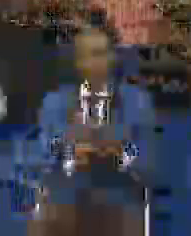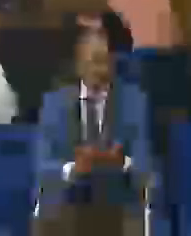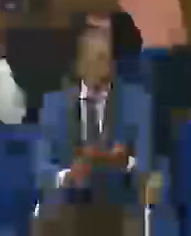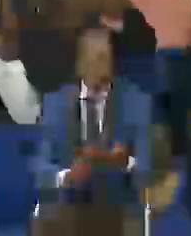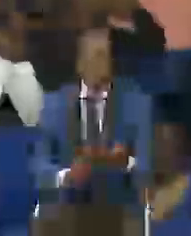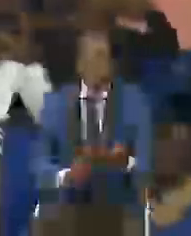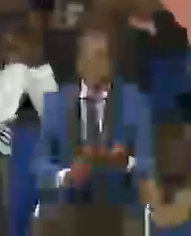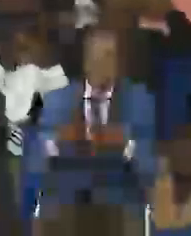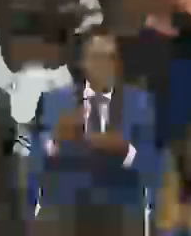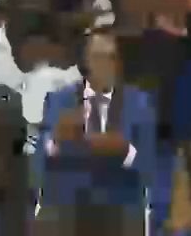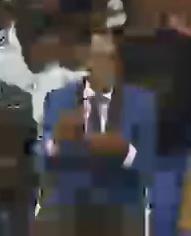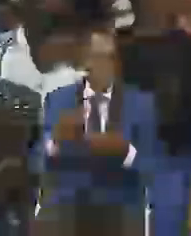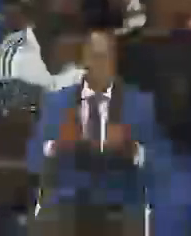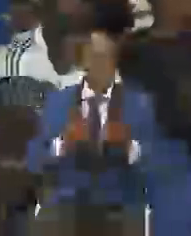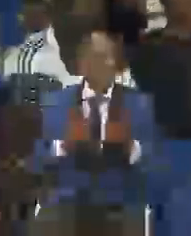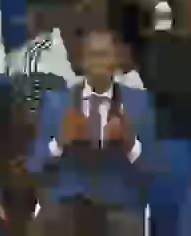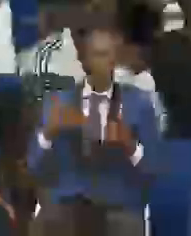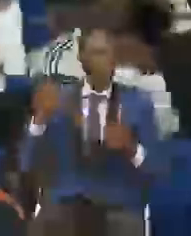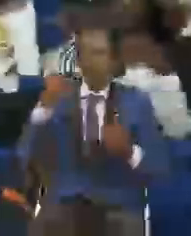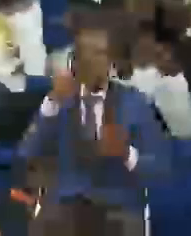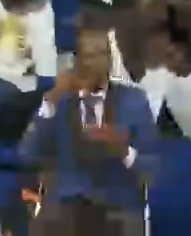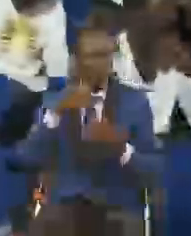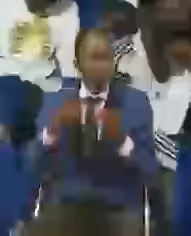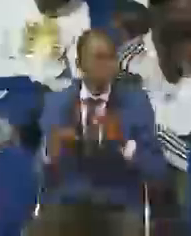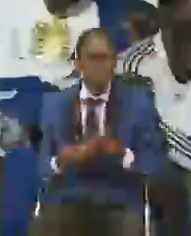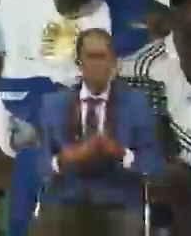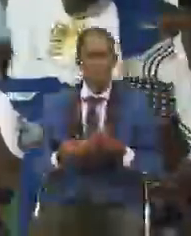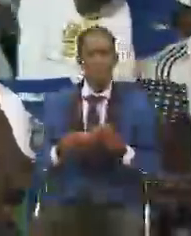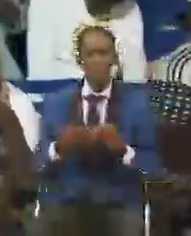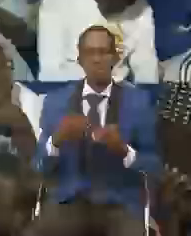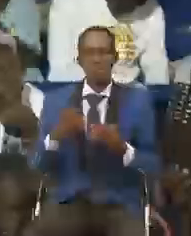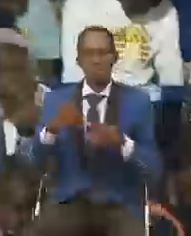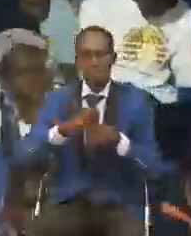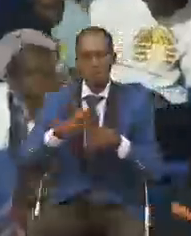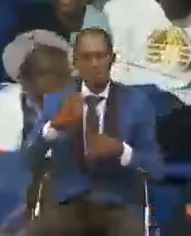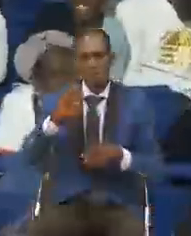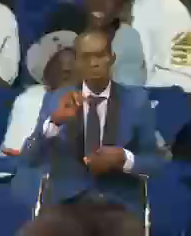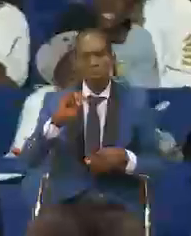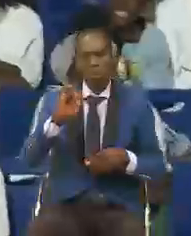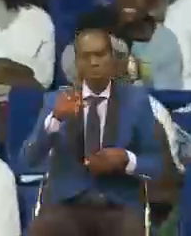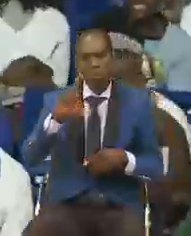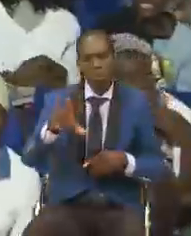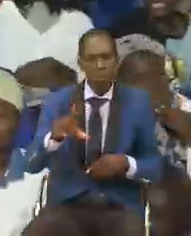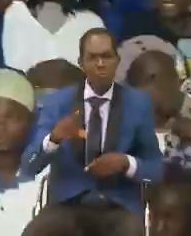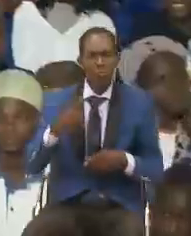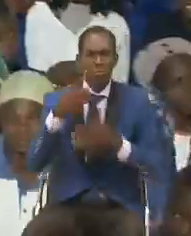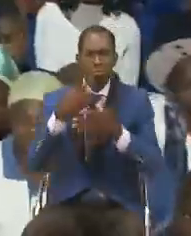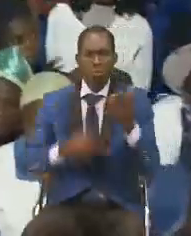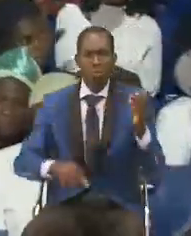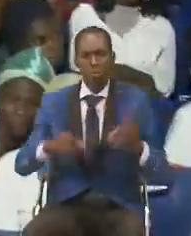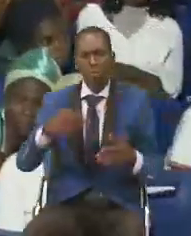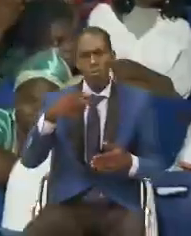coordinate and direct the counseling time you have received your salvation already now